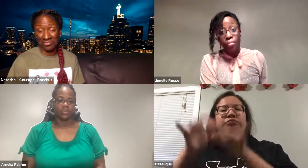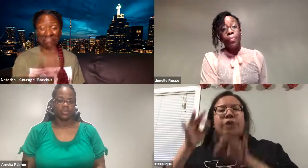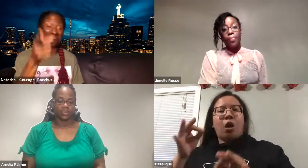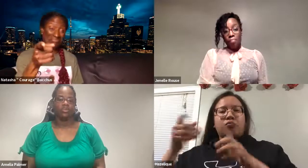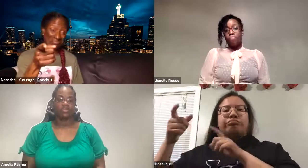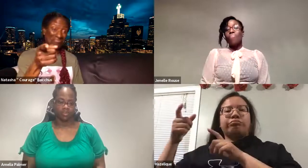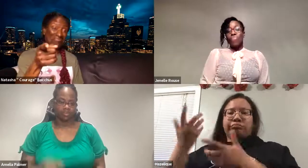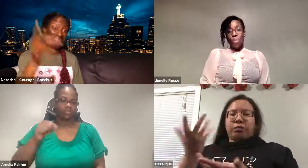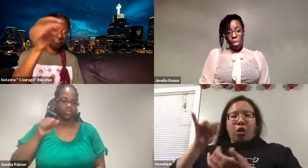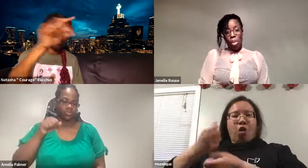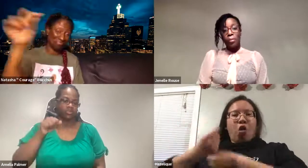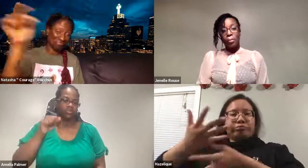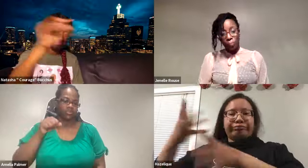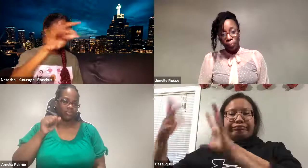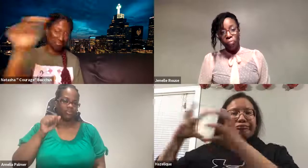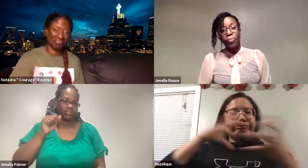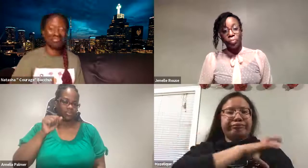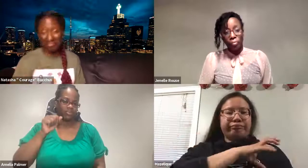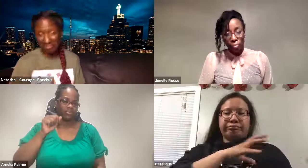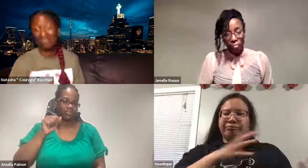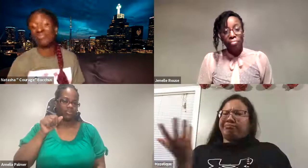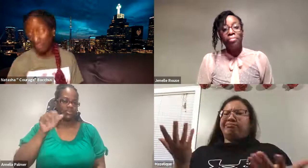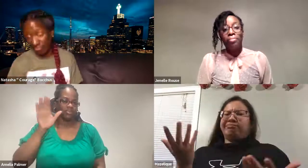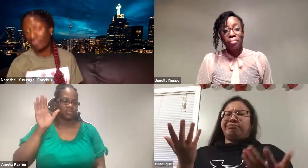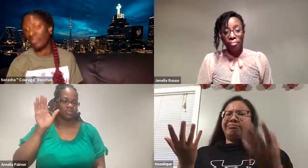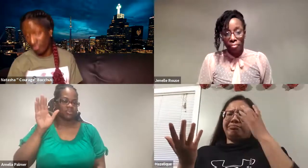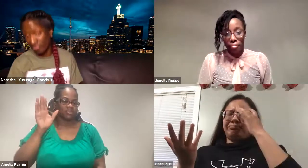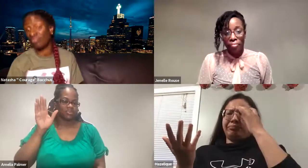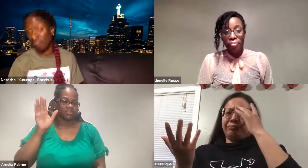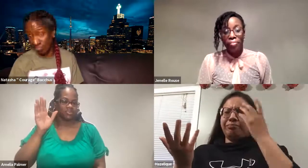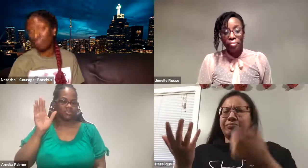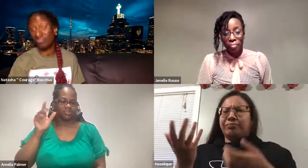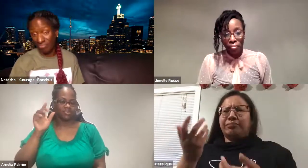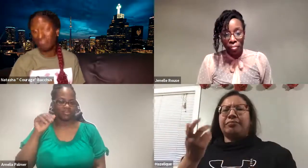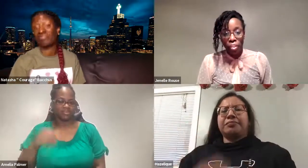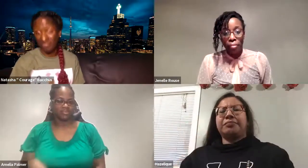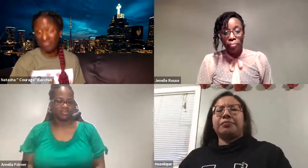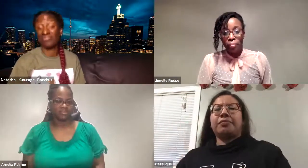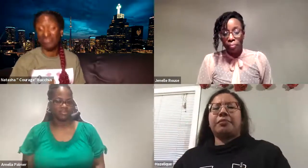then it leads to language discrimination. people start to build those opinions based on those quote